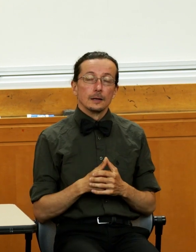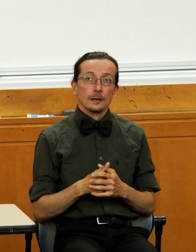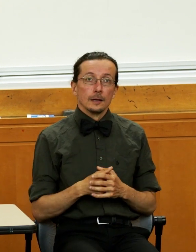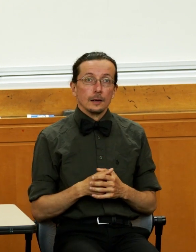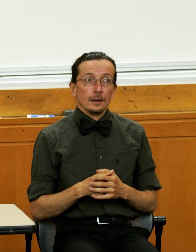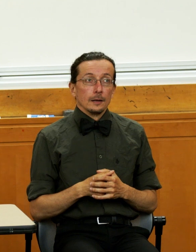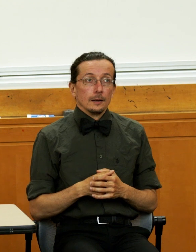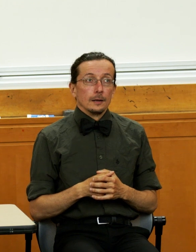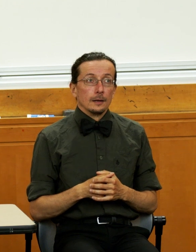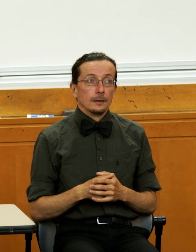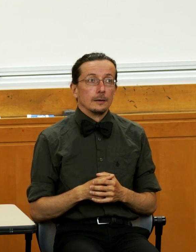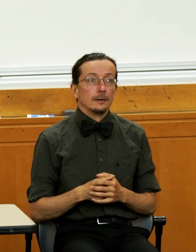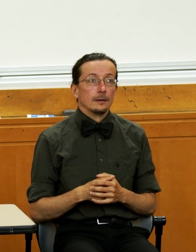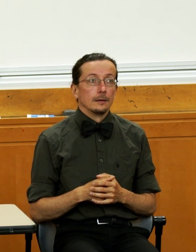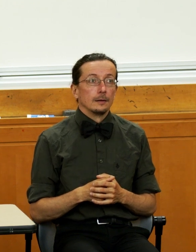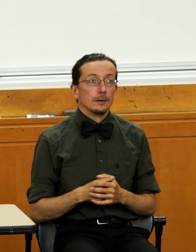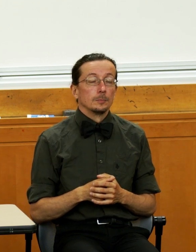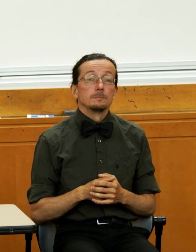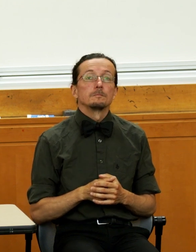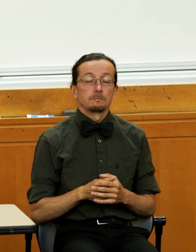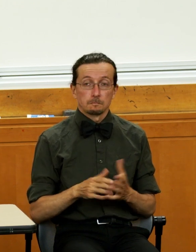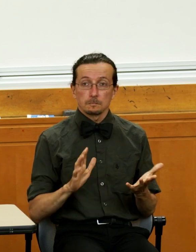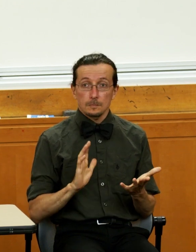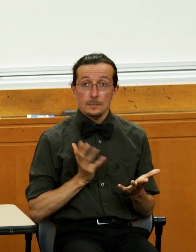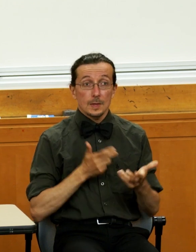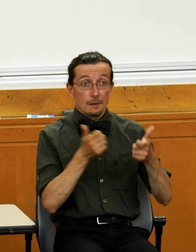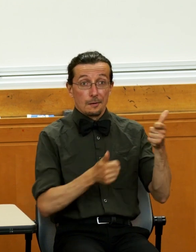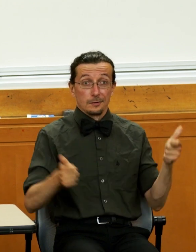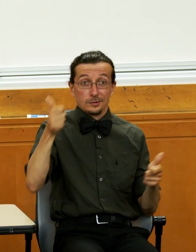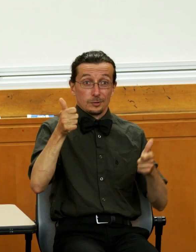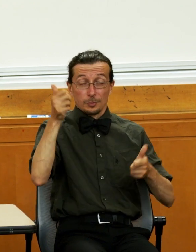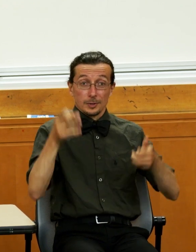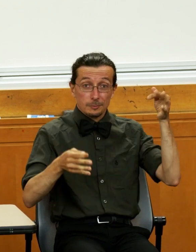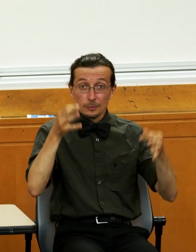looking at, especially, current precedence with our Supreme Court and histories of precedence,